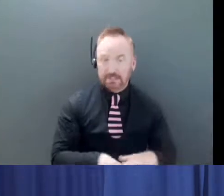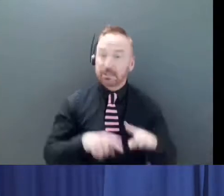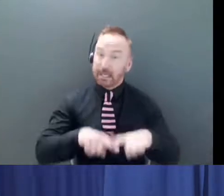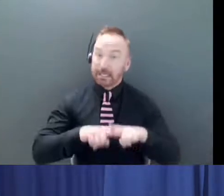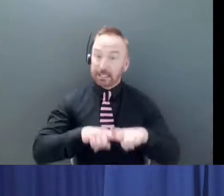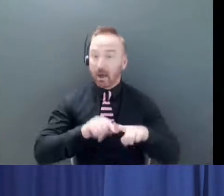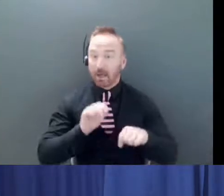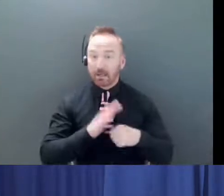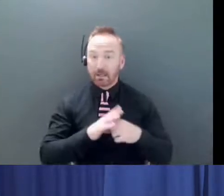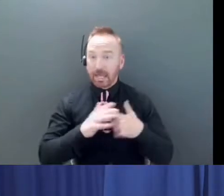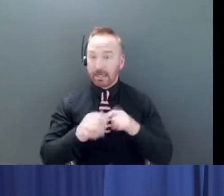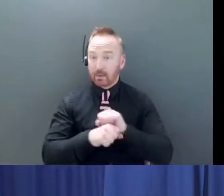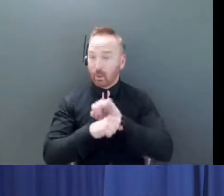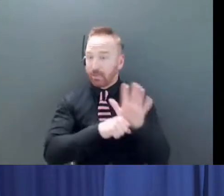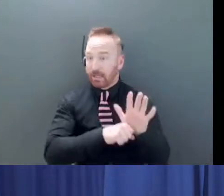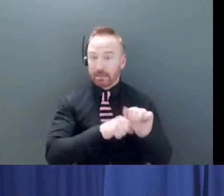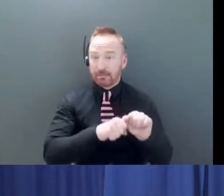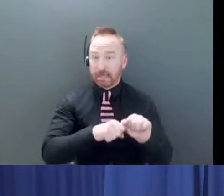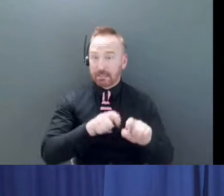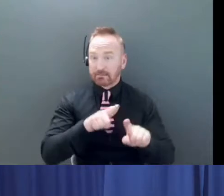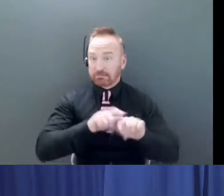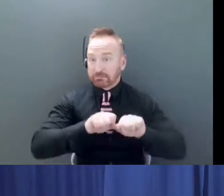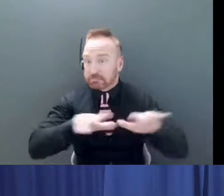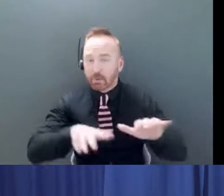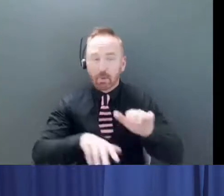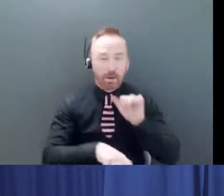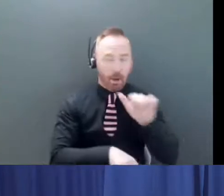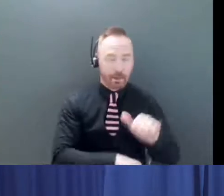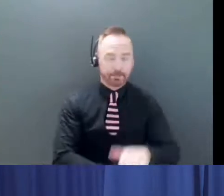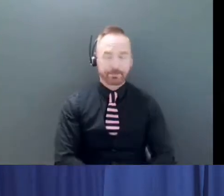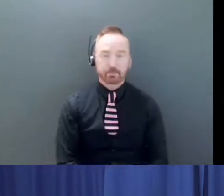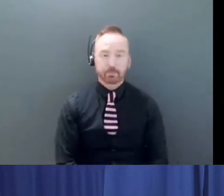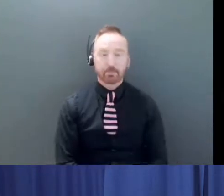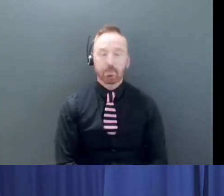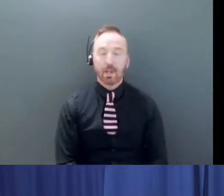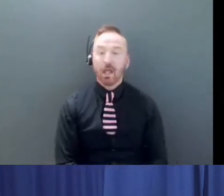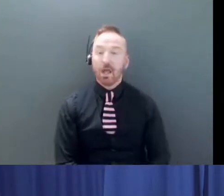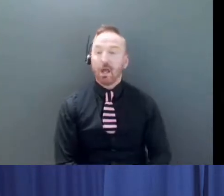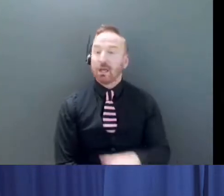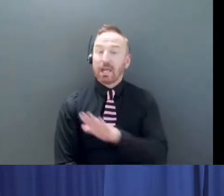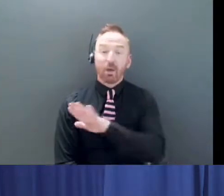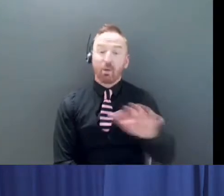sure every parent wants to know what back to school will look like this year. And I thank Minister MacLean for